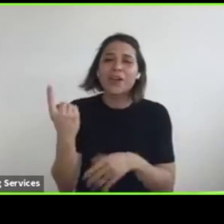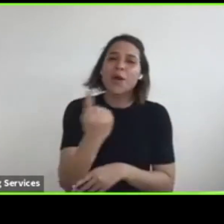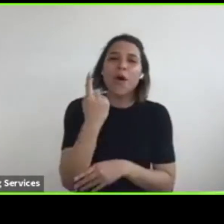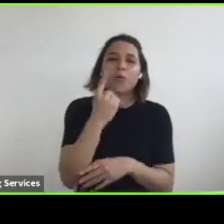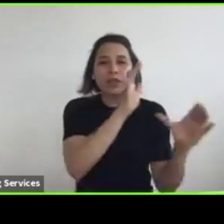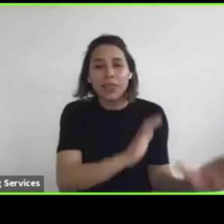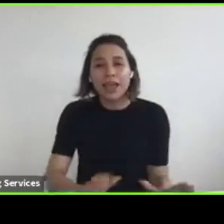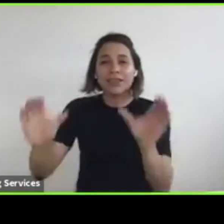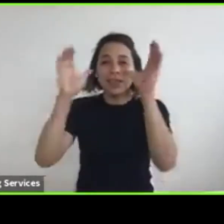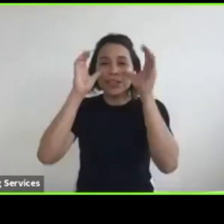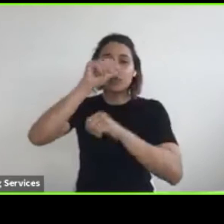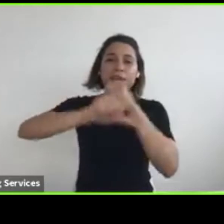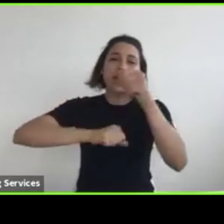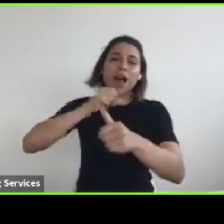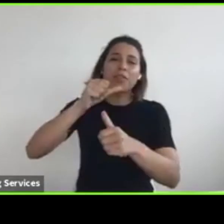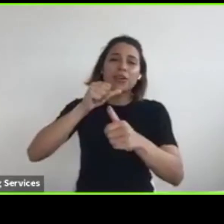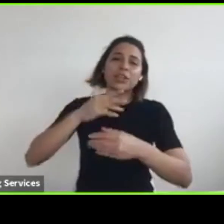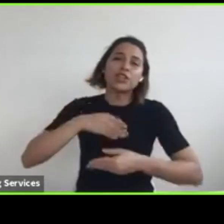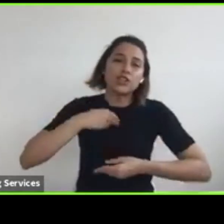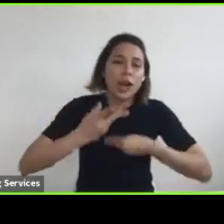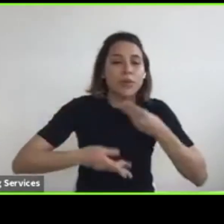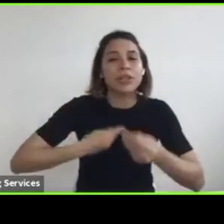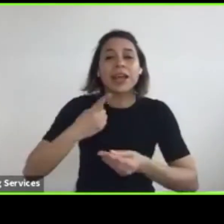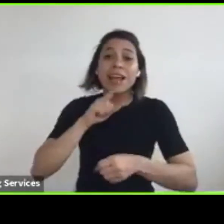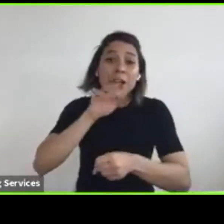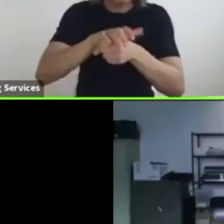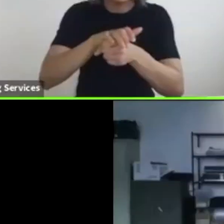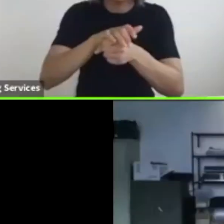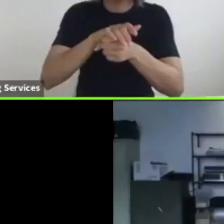TO RADICAL ACTION. THE TIME IS NOW! THANK YOU.